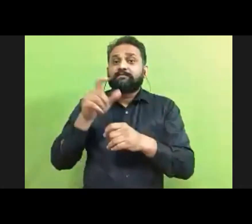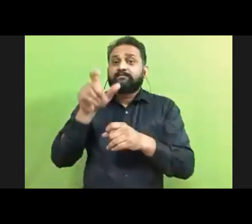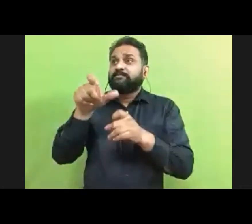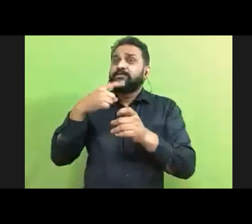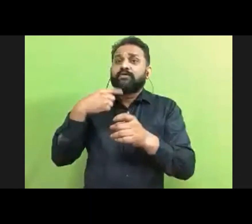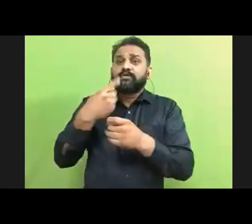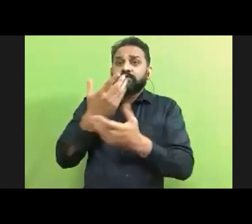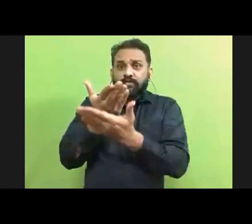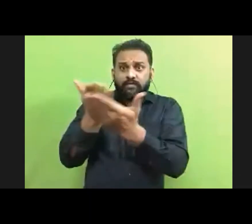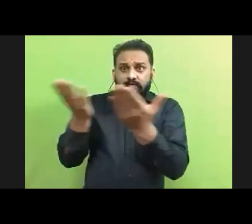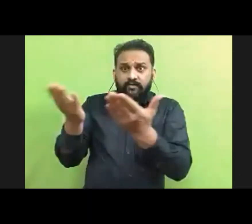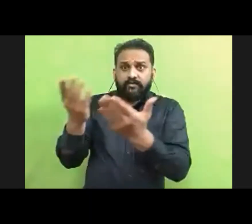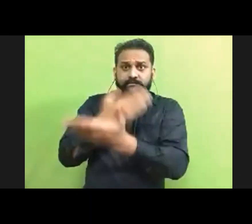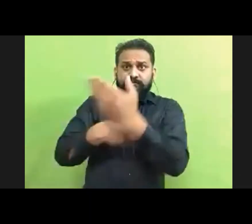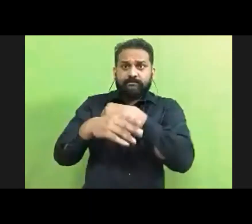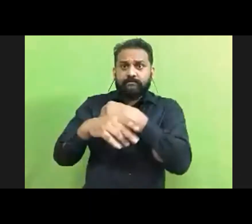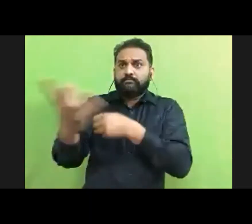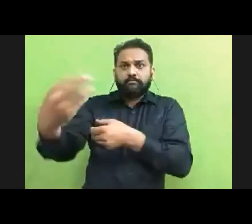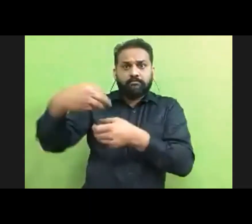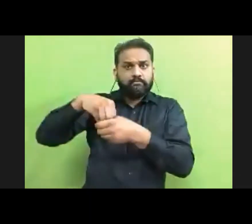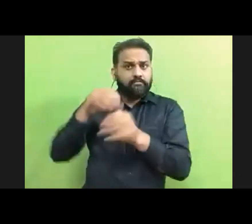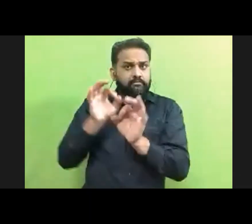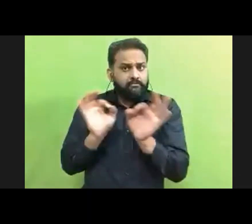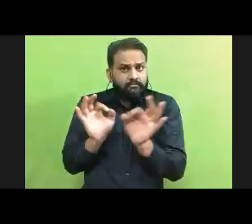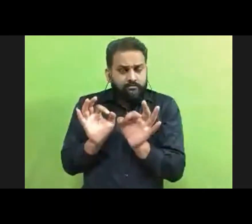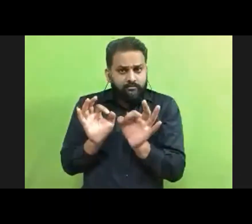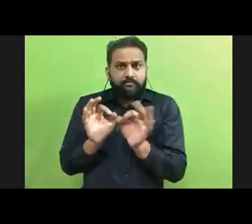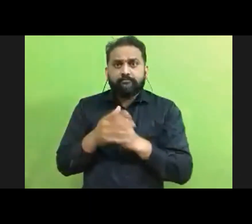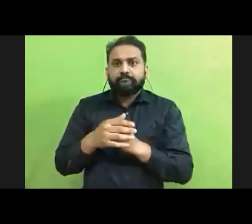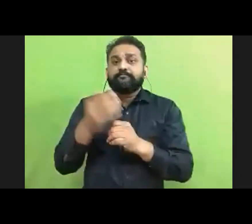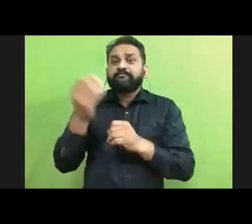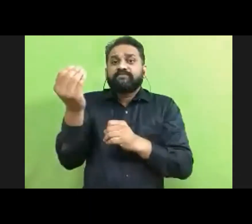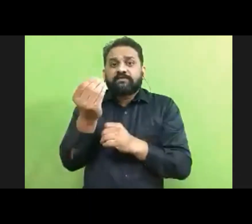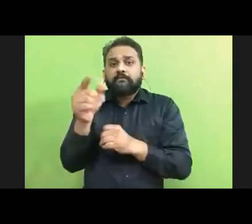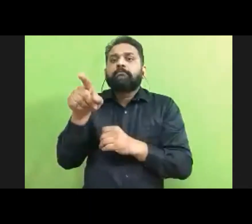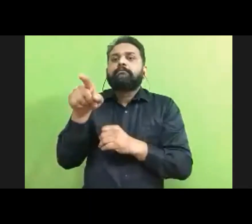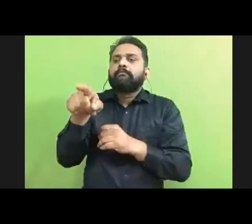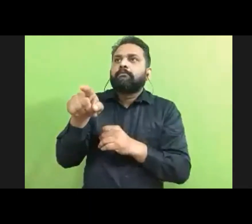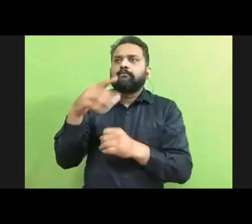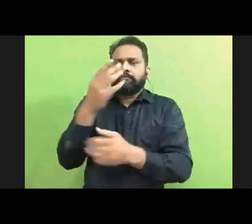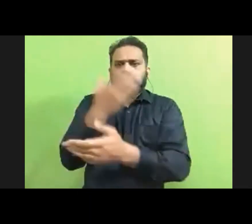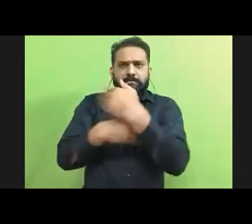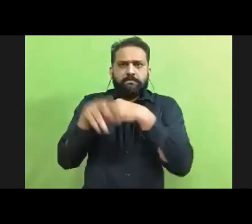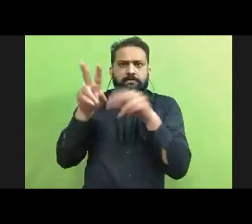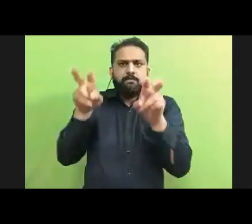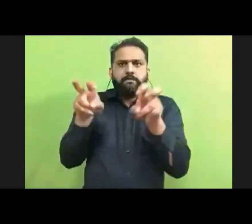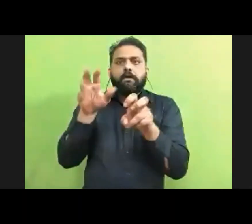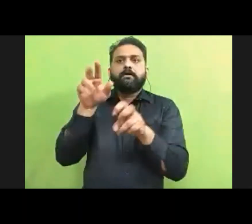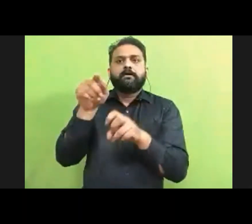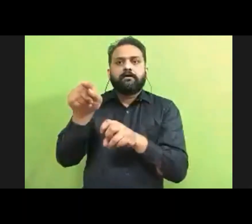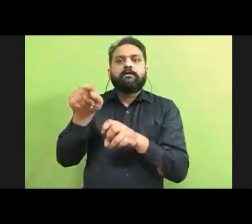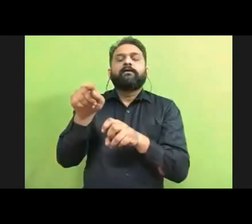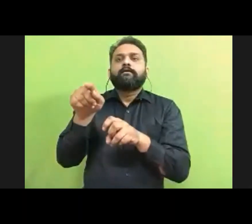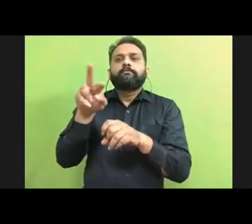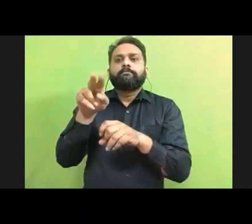in the system because of their some ability or disability it is our response now